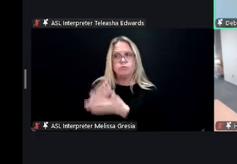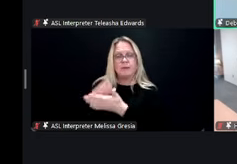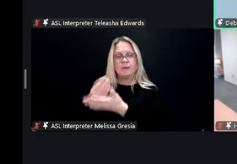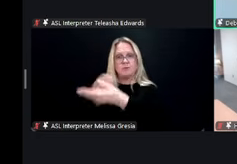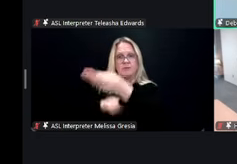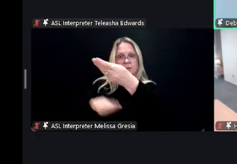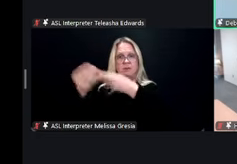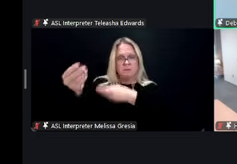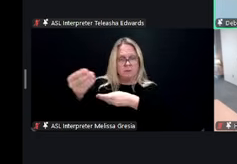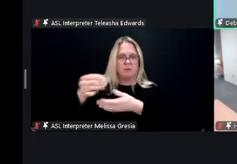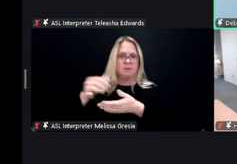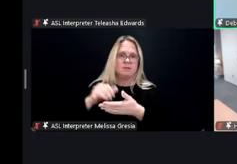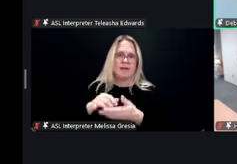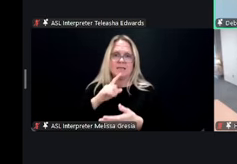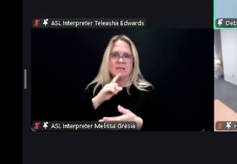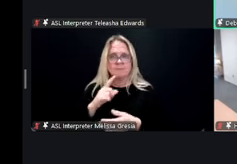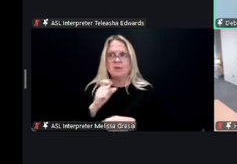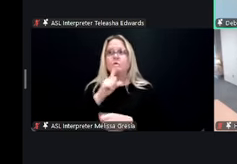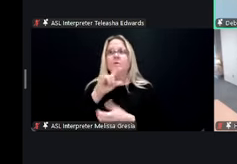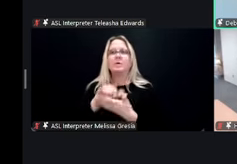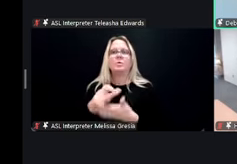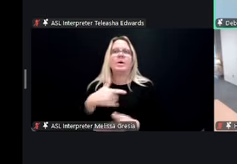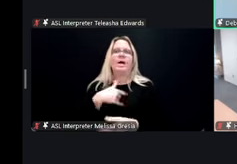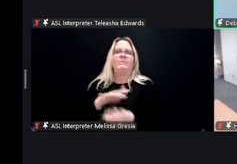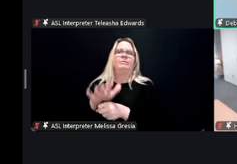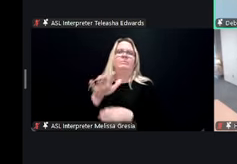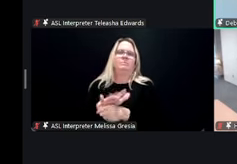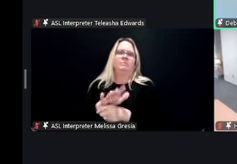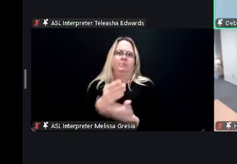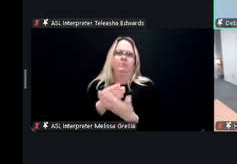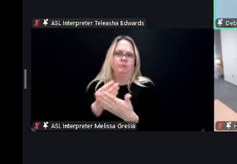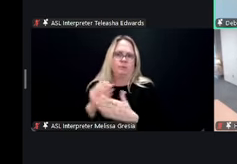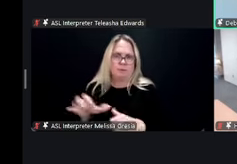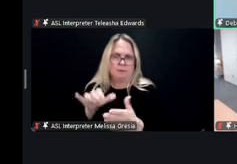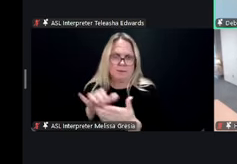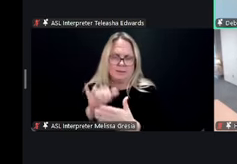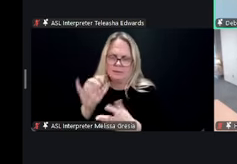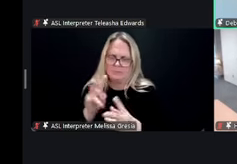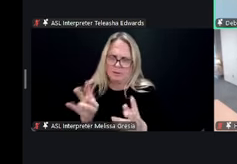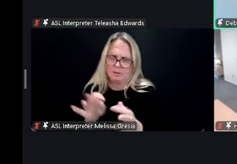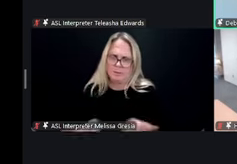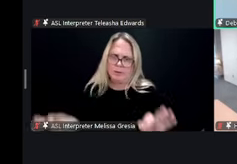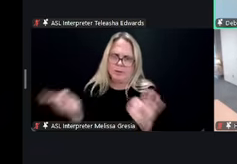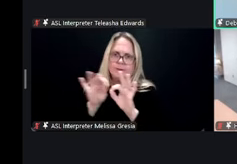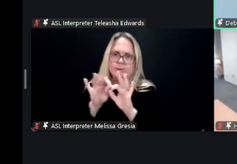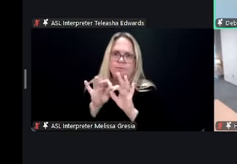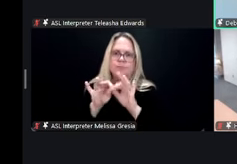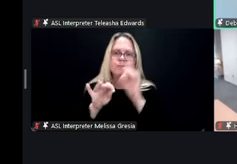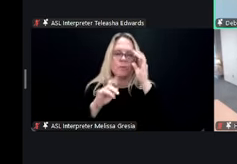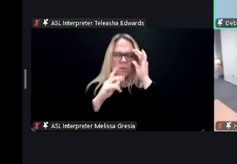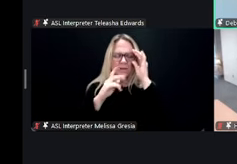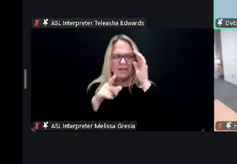the sufficient capital to do that will also be important. Um you see a reference to maintaining